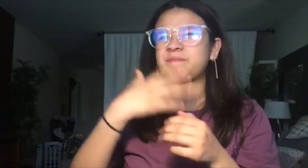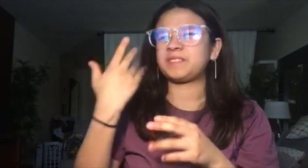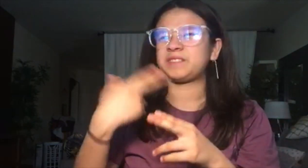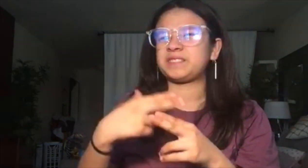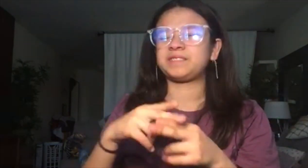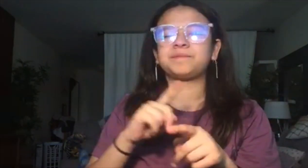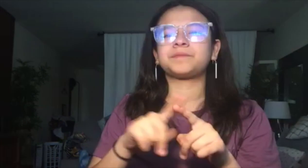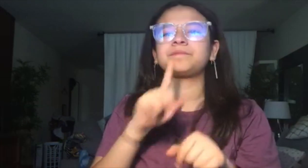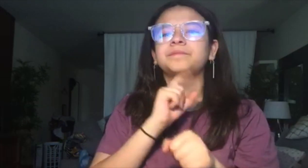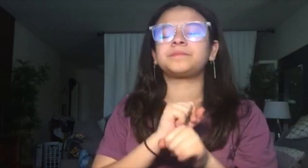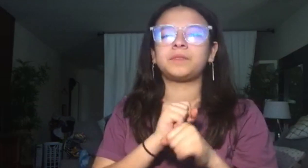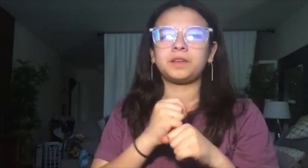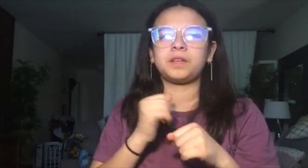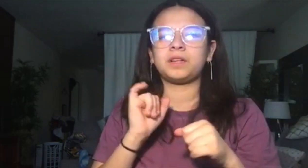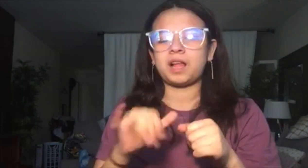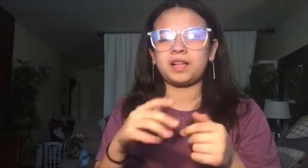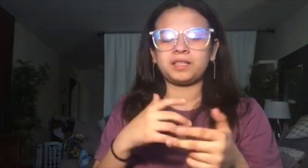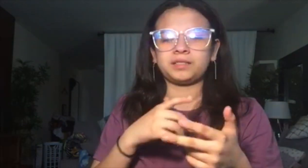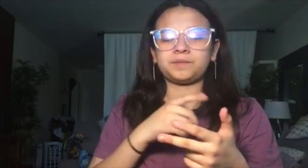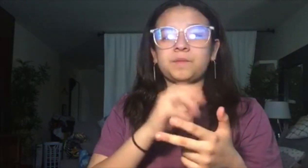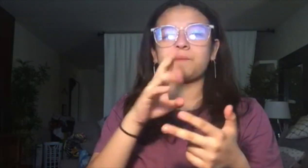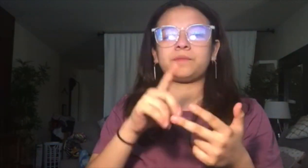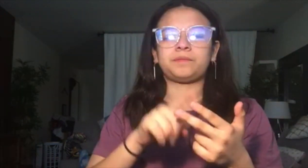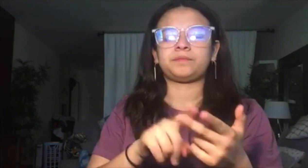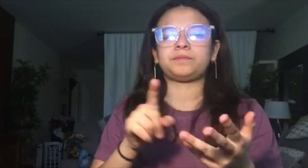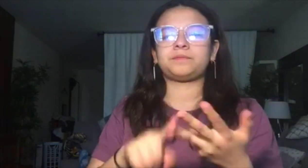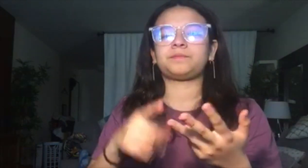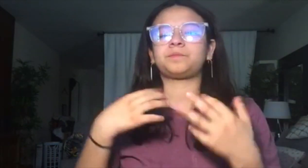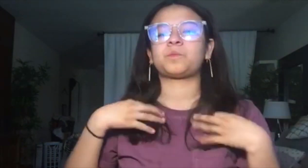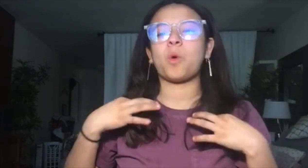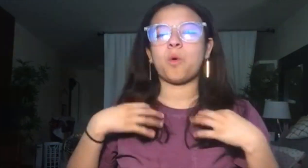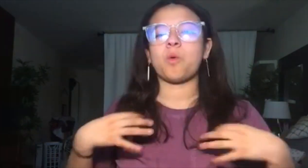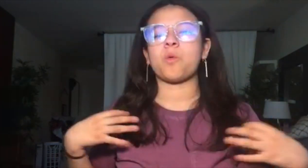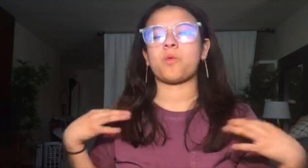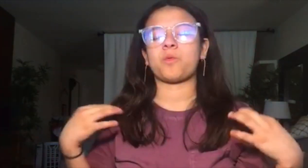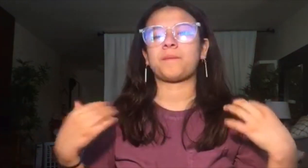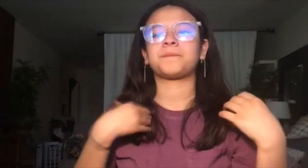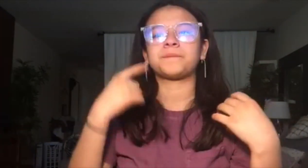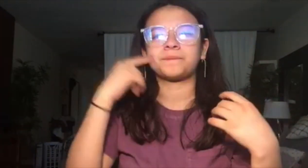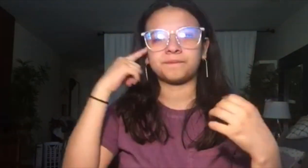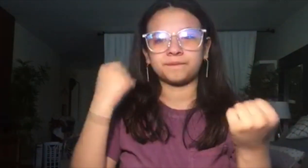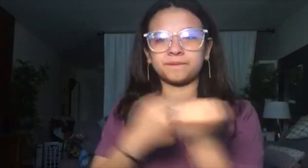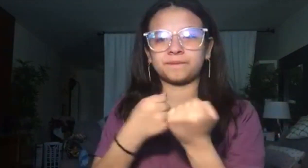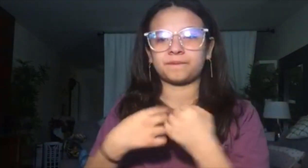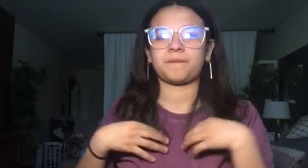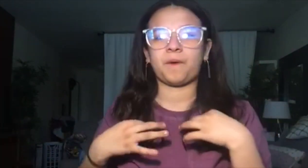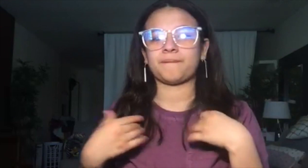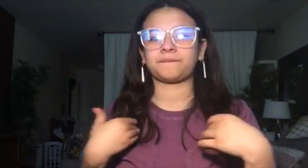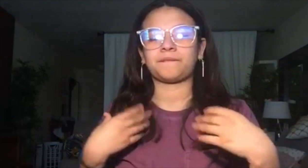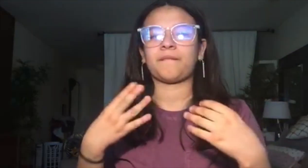Yeah, maybe like an airline pilot came on the name of it, but you know flying a plane. Maybe selling clothes,